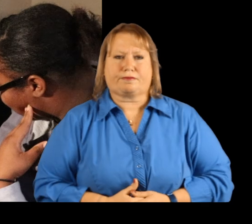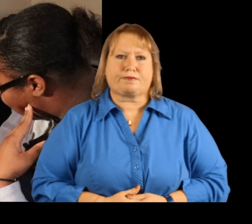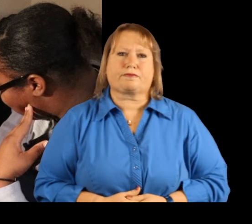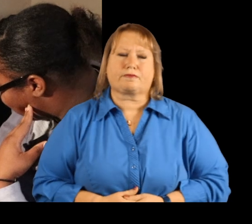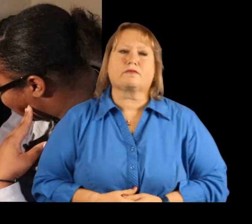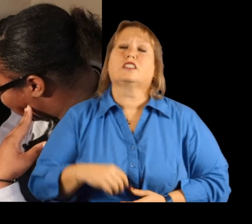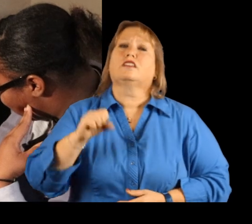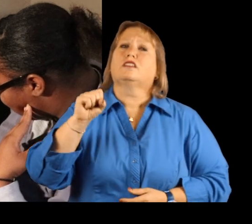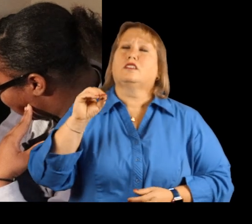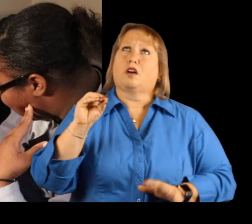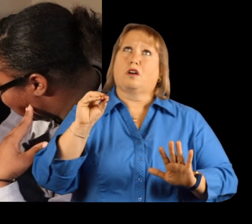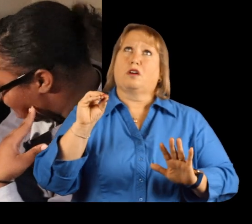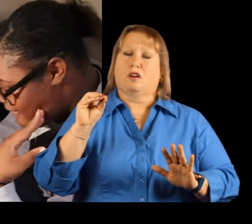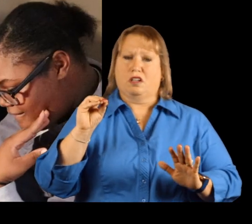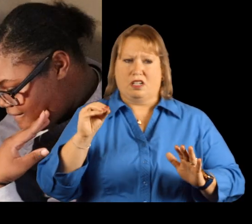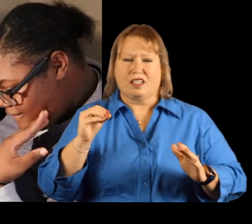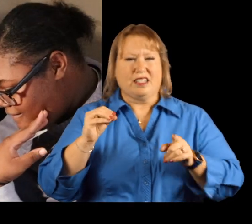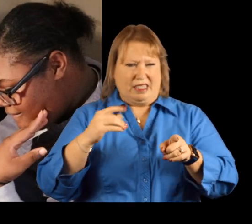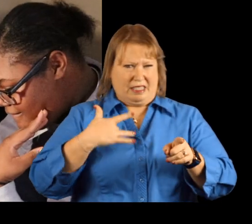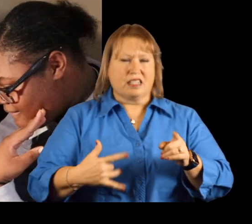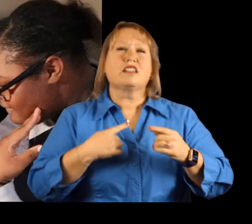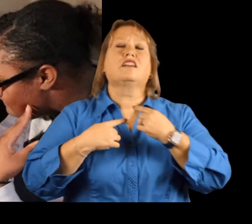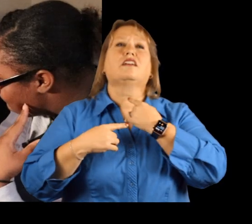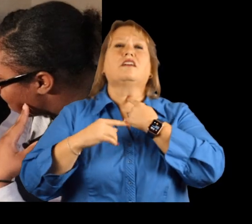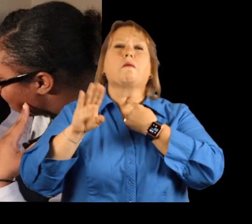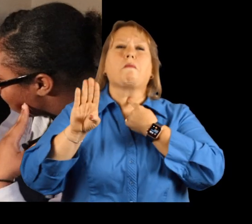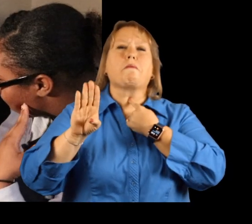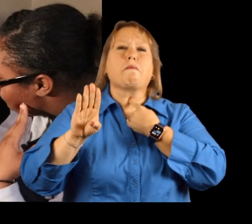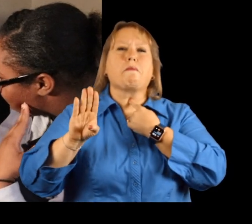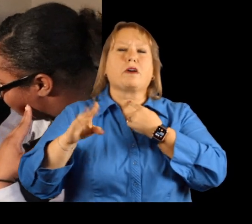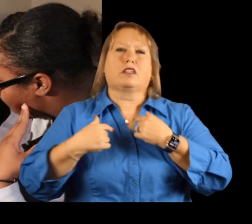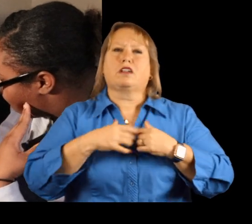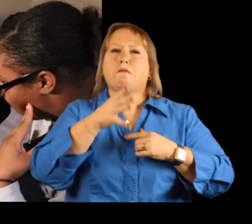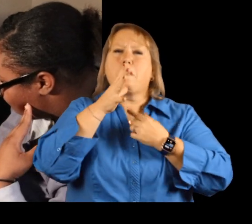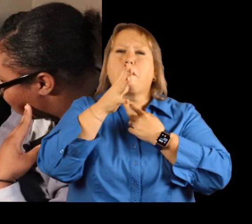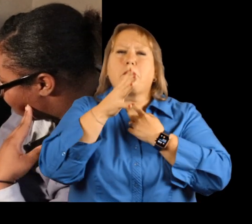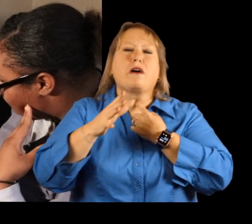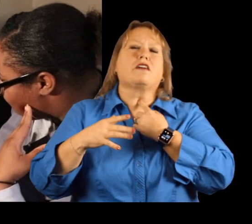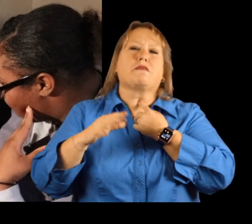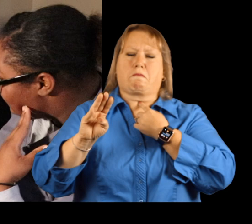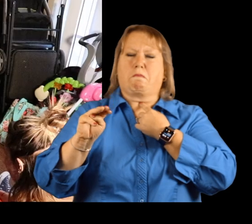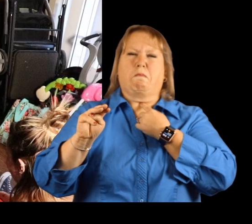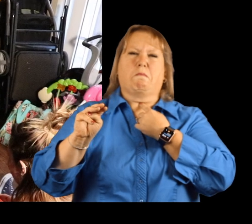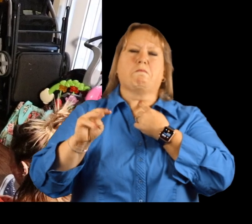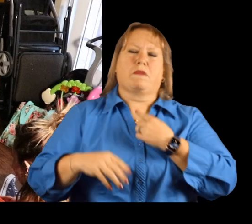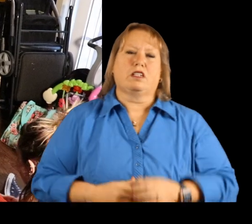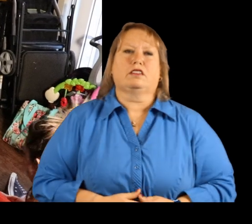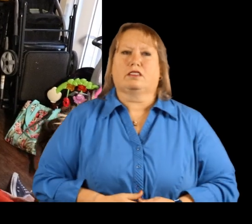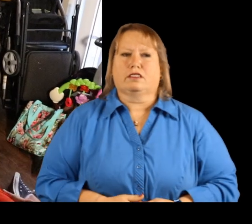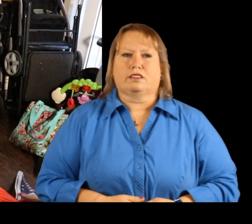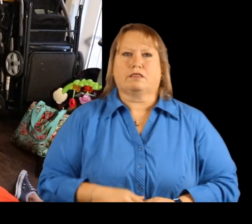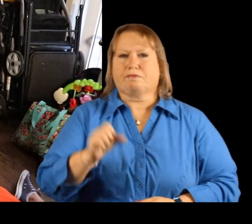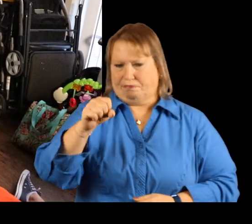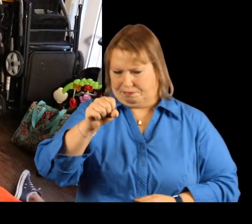Alright, so is he making the b sound, like a ba ba ba ba? Yes. Ma ma ma ma? Yes, b sound we call that.